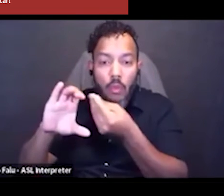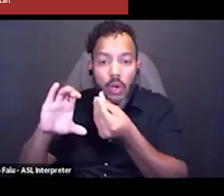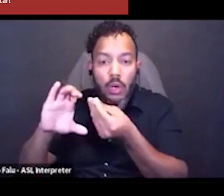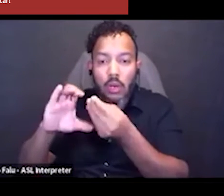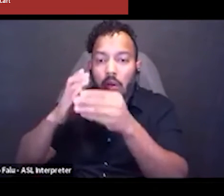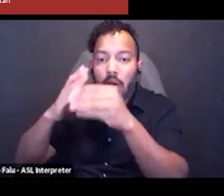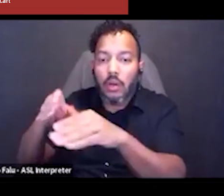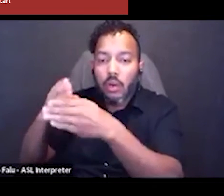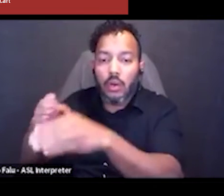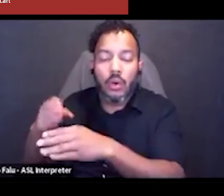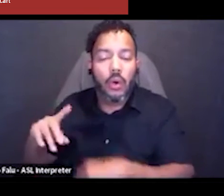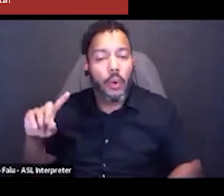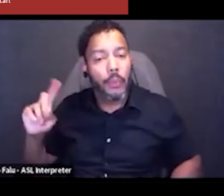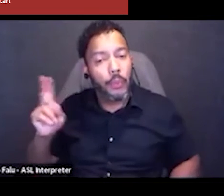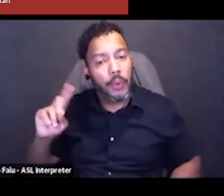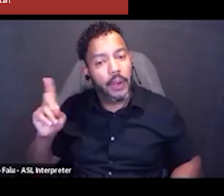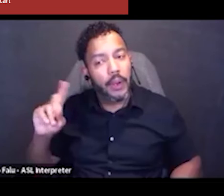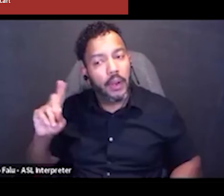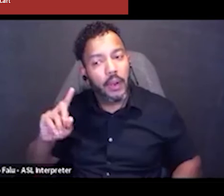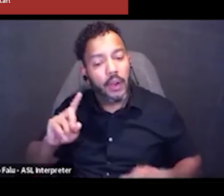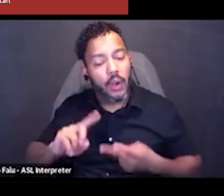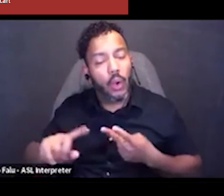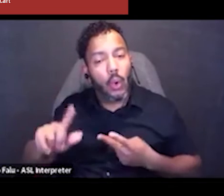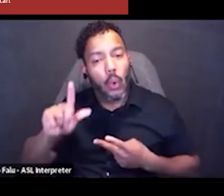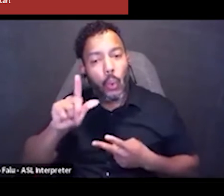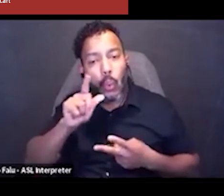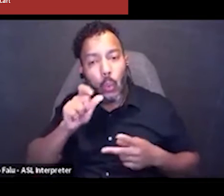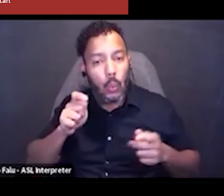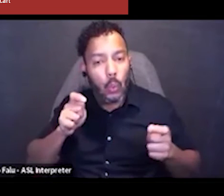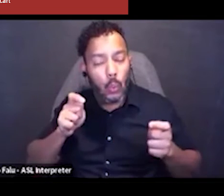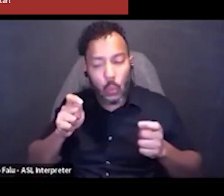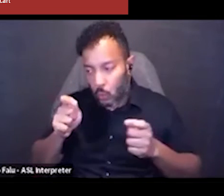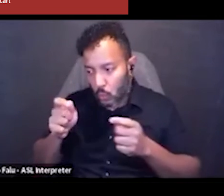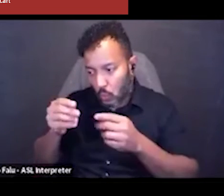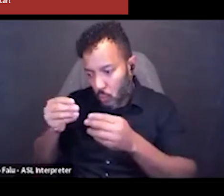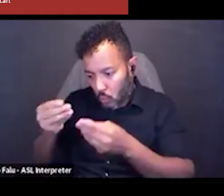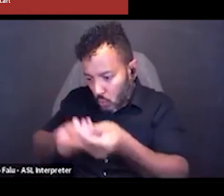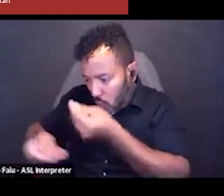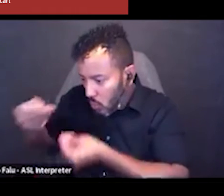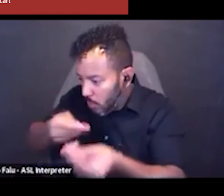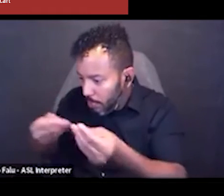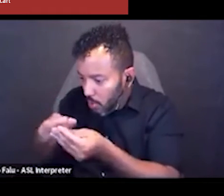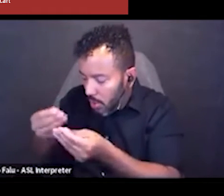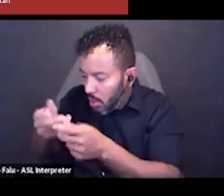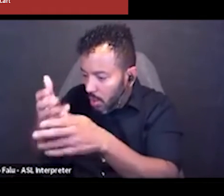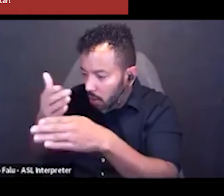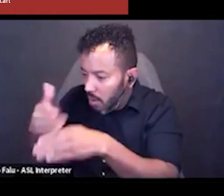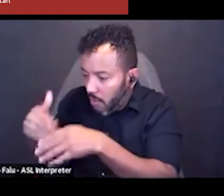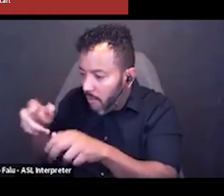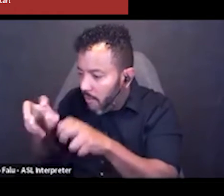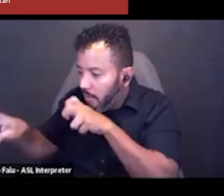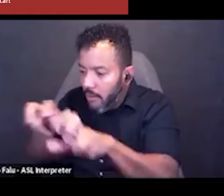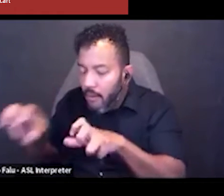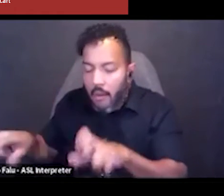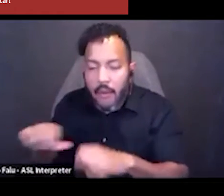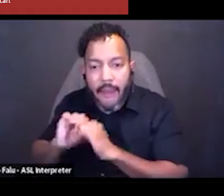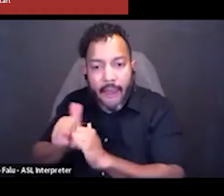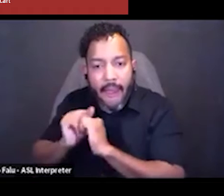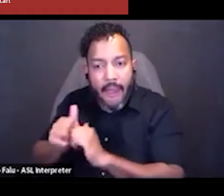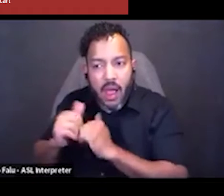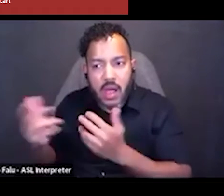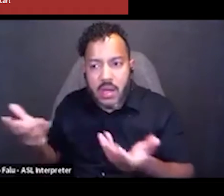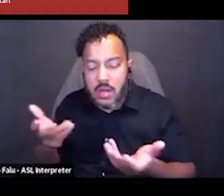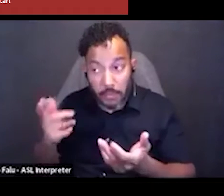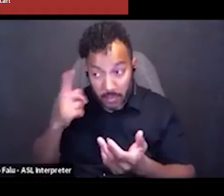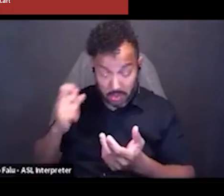Because it's certainly wasn't to building a staff that would be able to help individuals